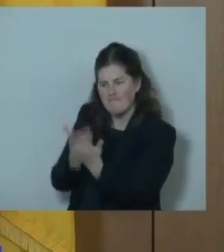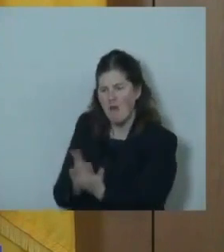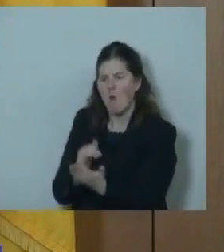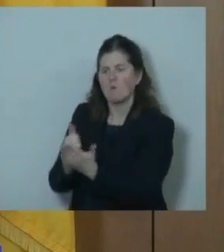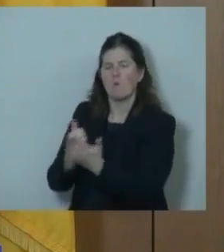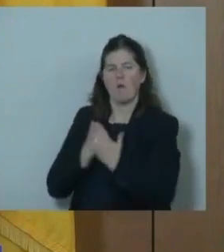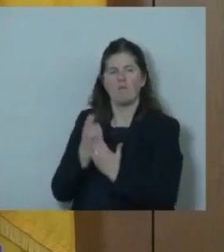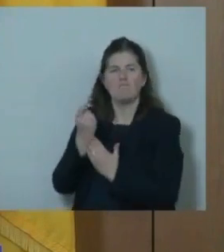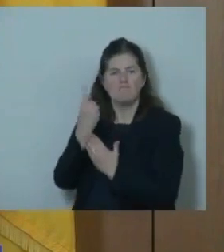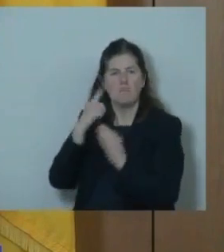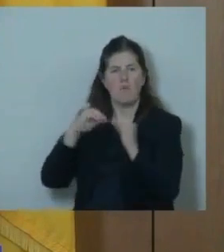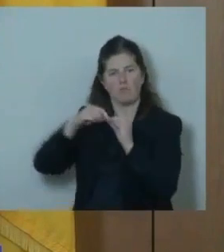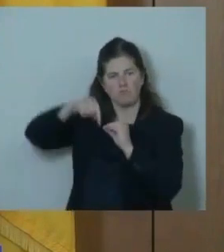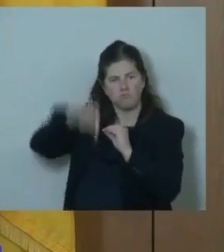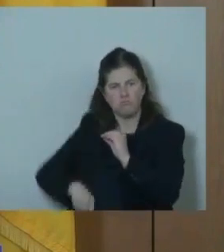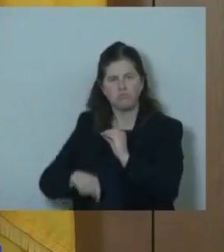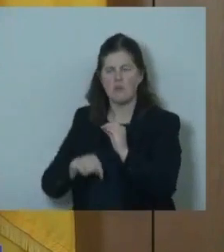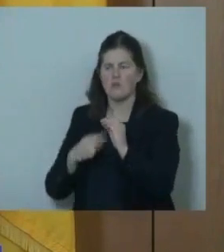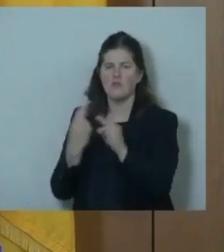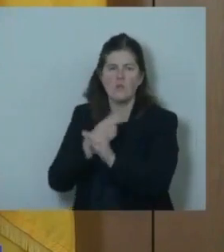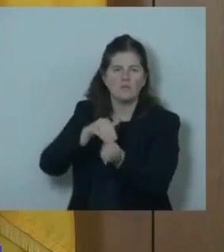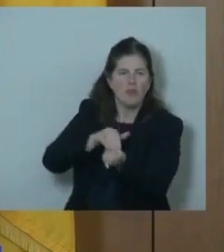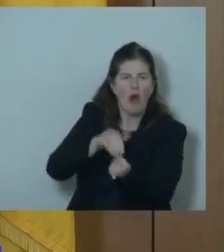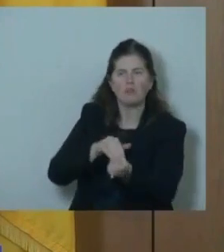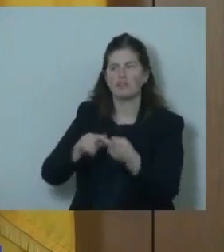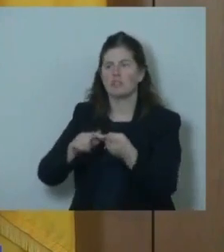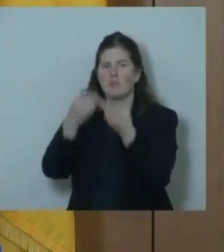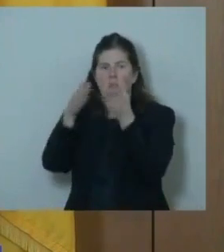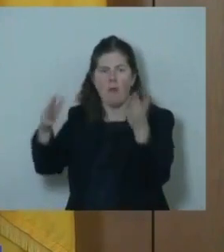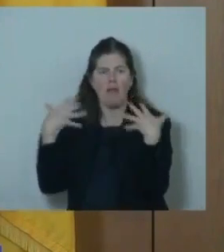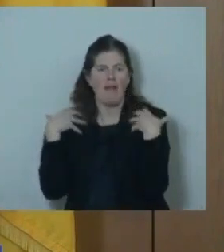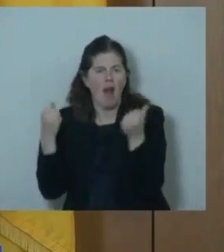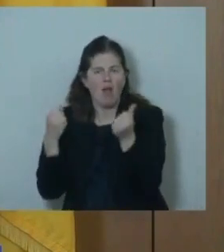YOU STOP GUESSING AND USE EDUCATED GUESSES.